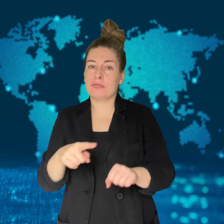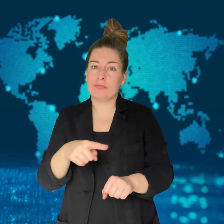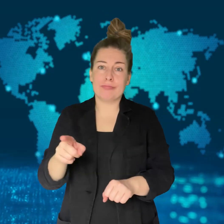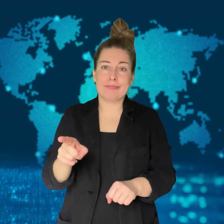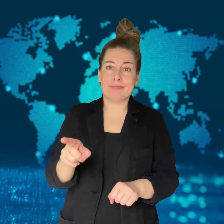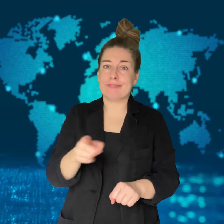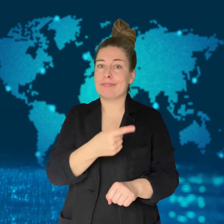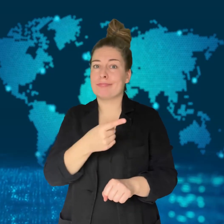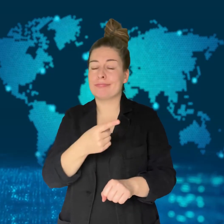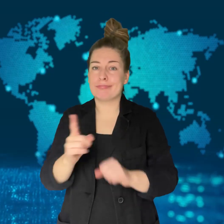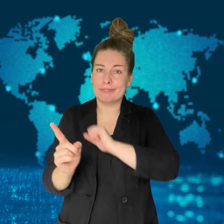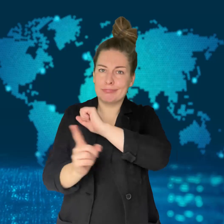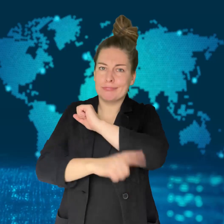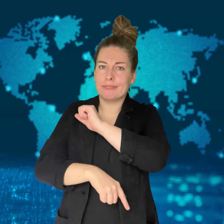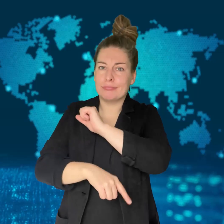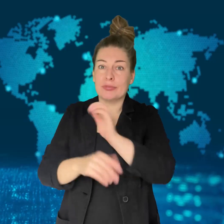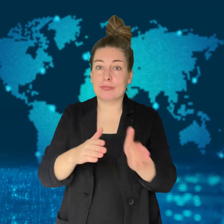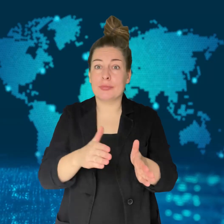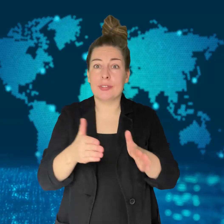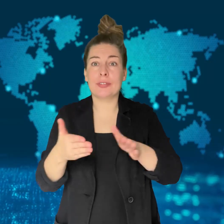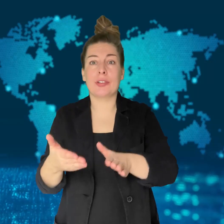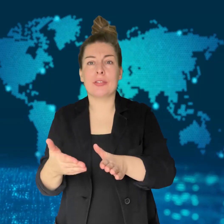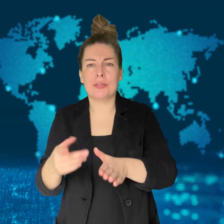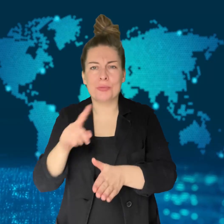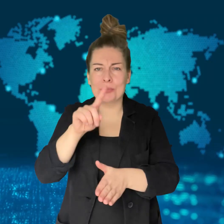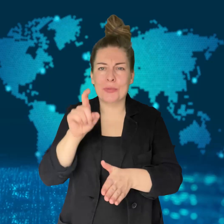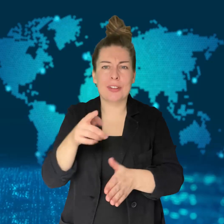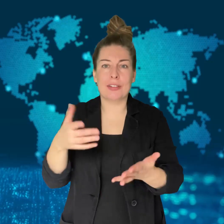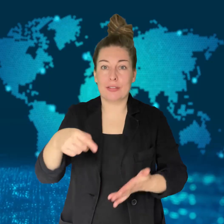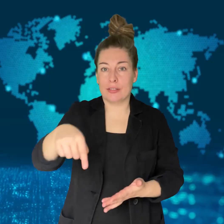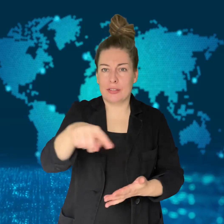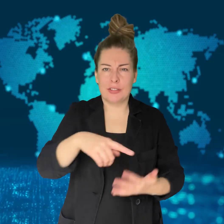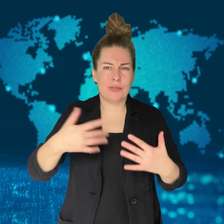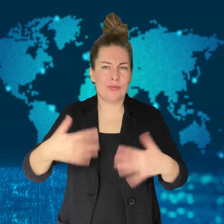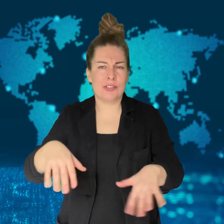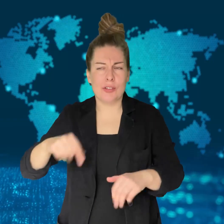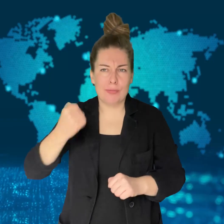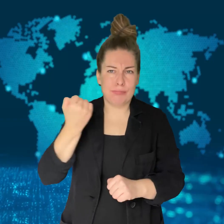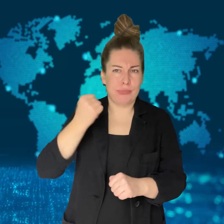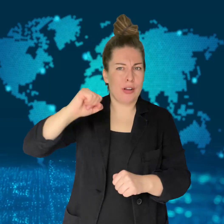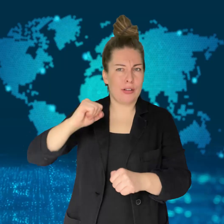protesting against the country's cost-of-living crisis.